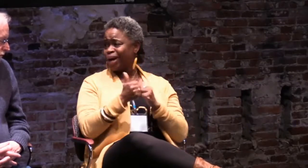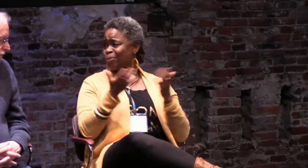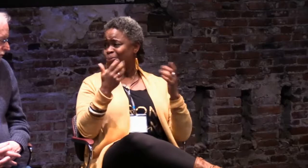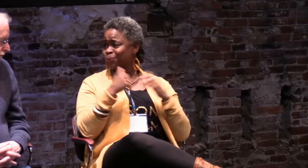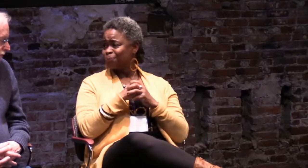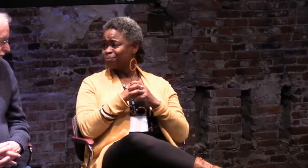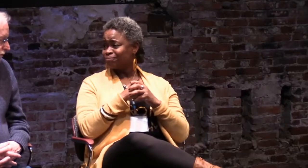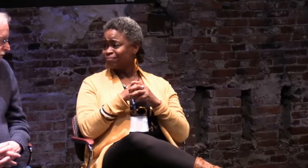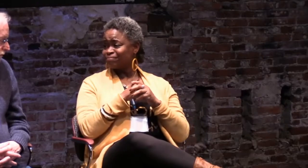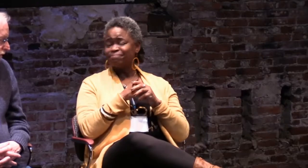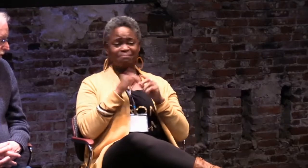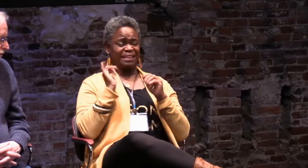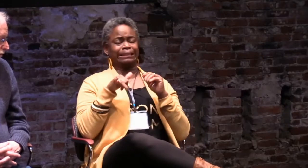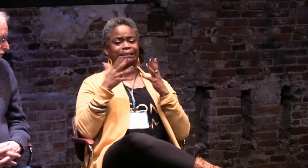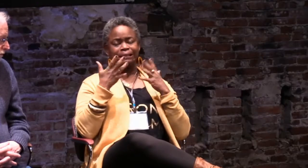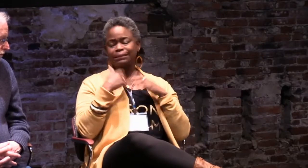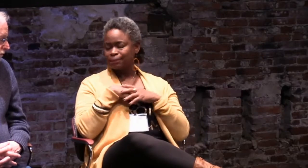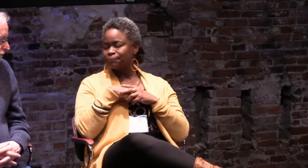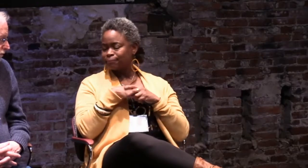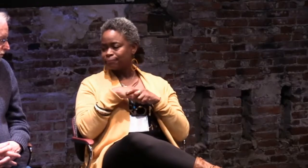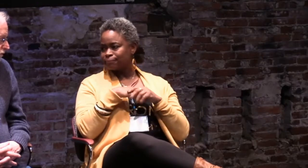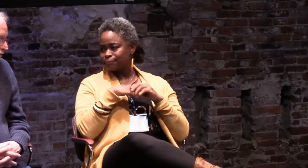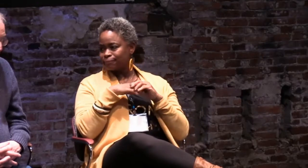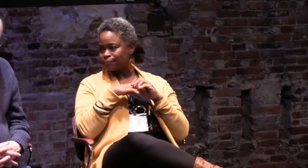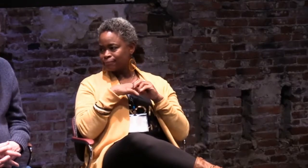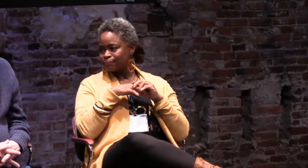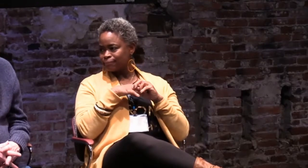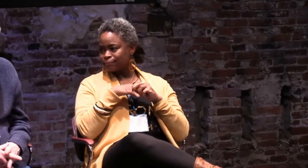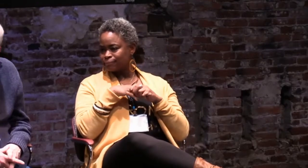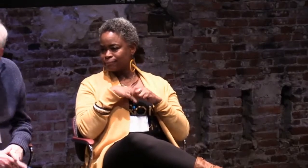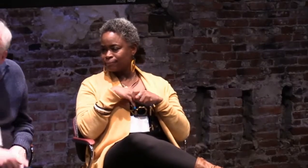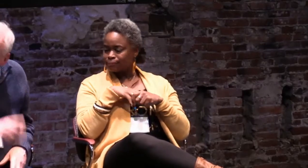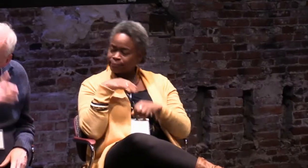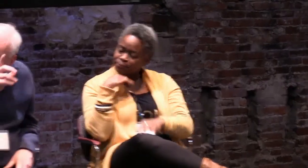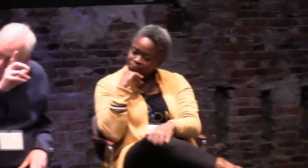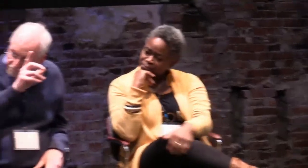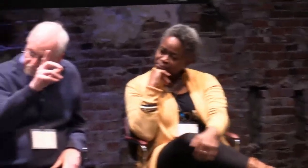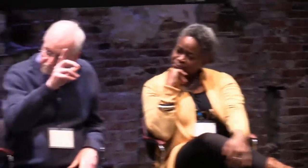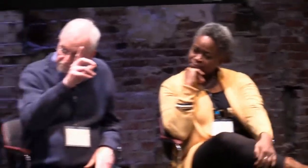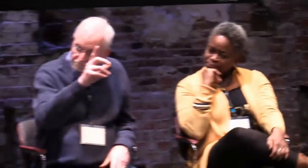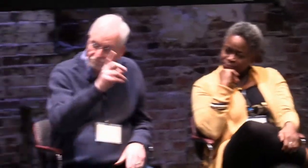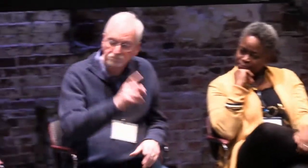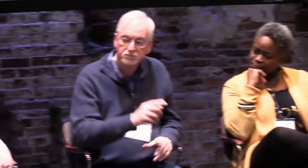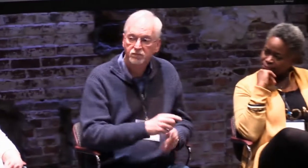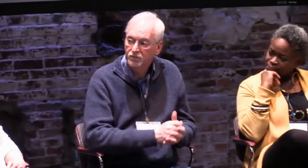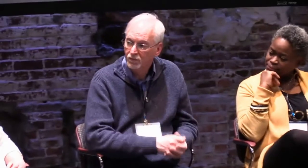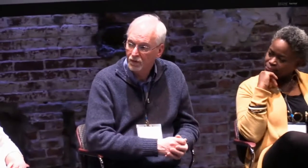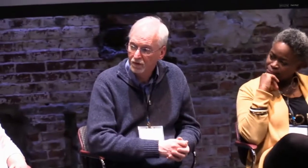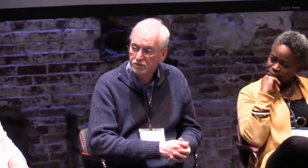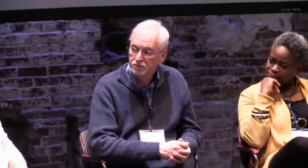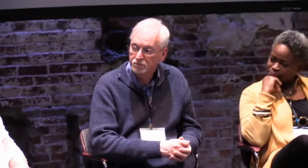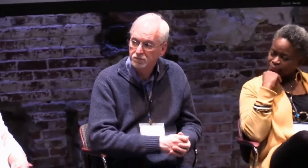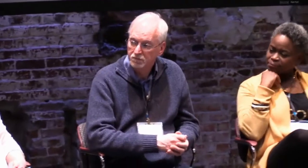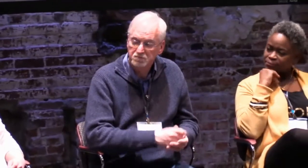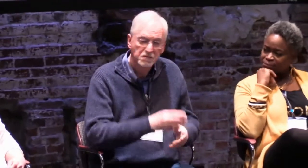Where are the folks who are still out there that need to be watered and nourished to get to the point where we are today?